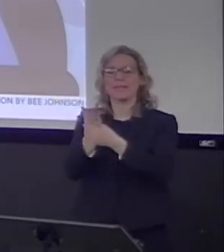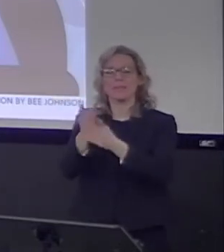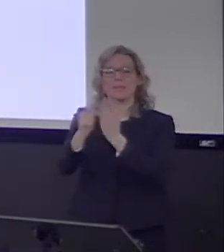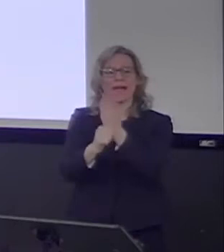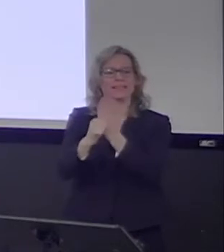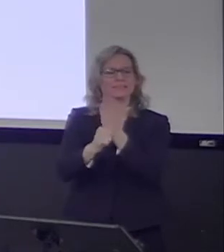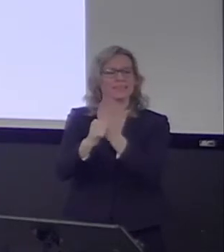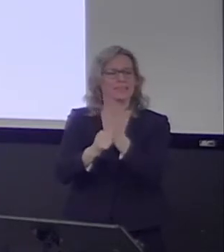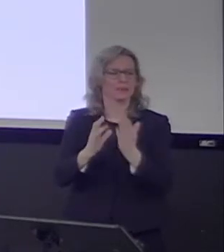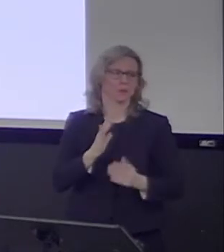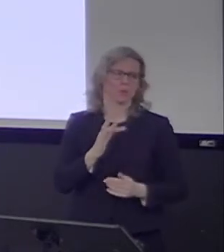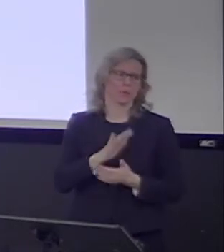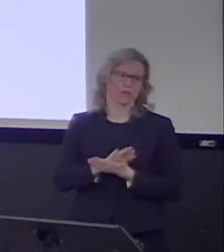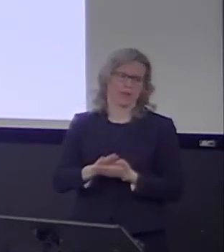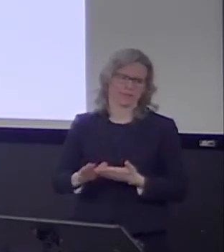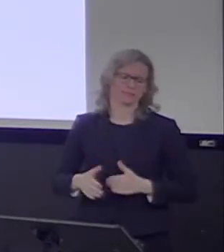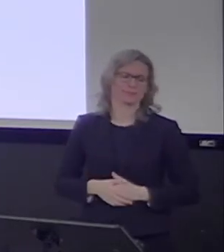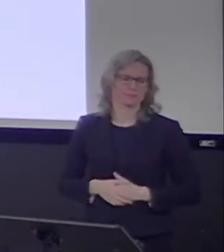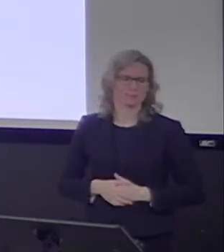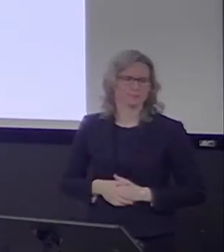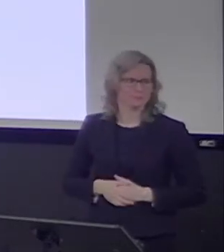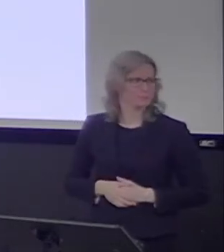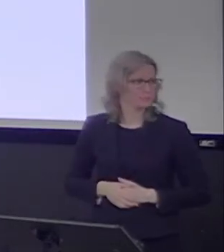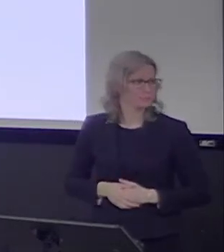Anyway, in this experimental paradigm,